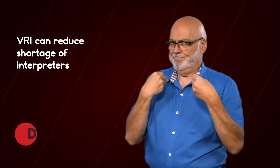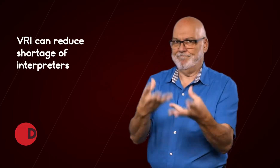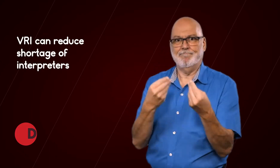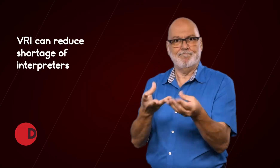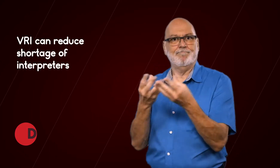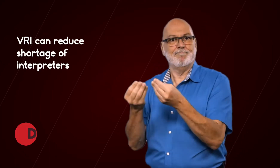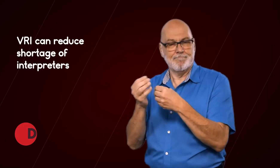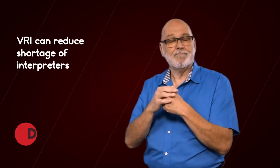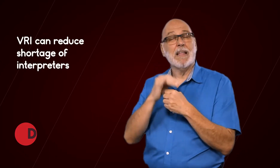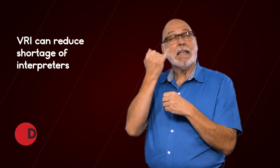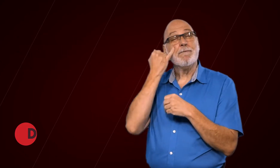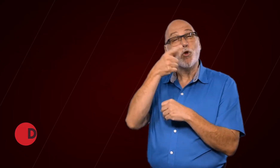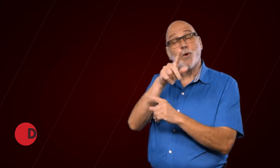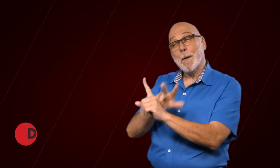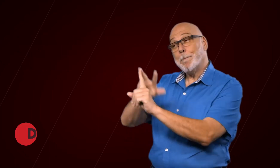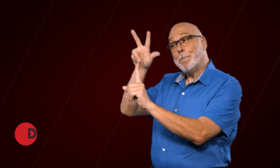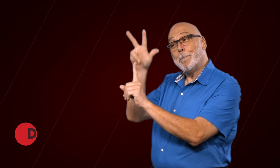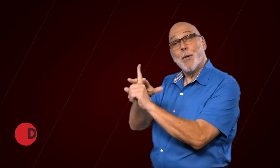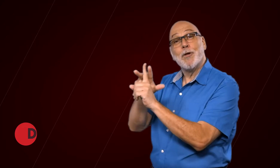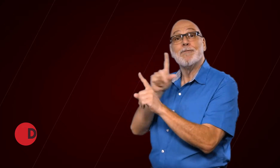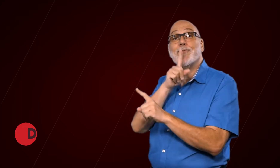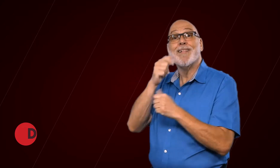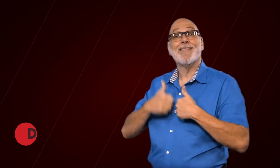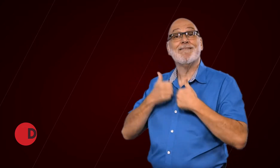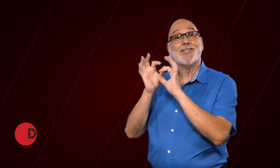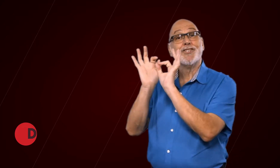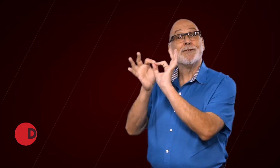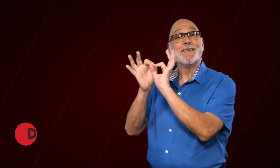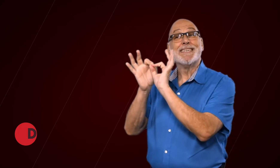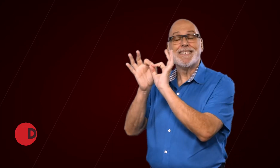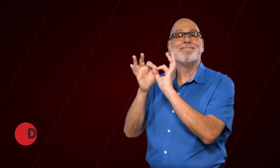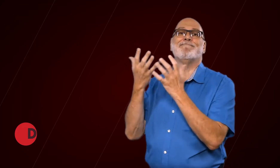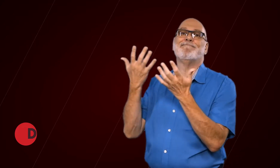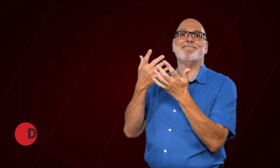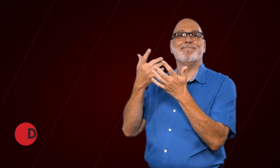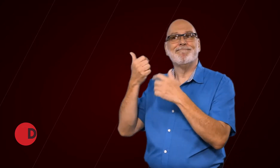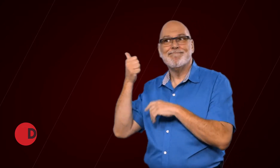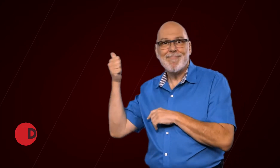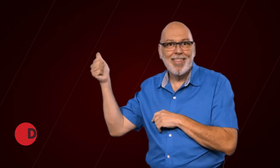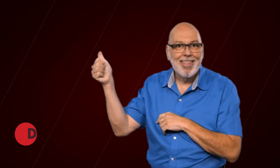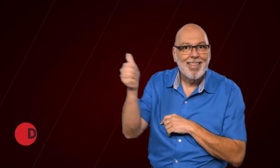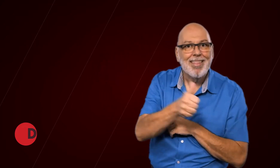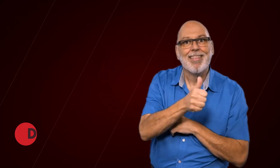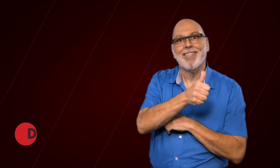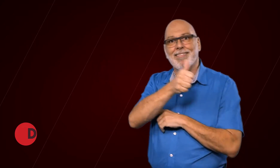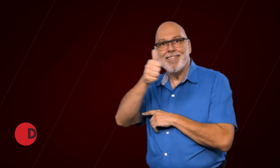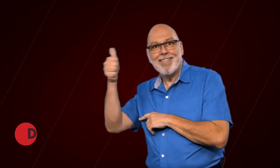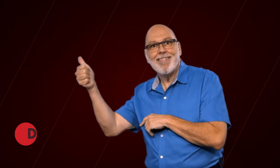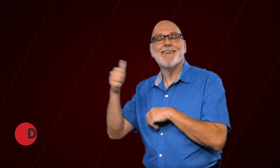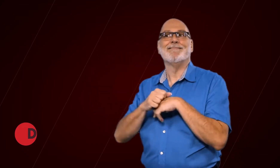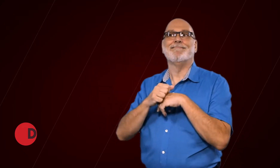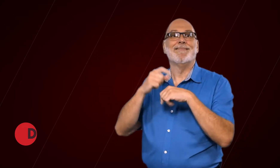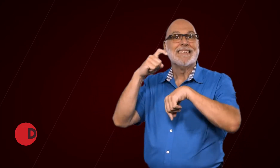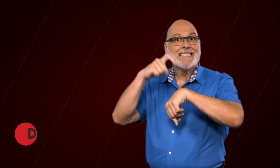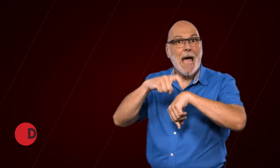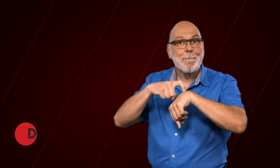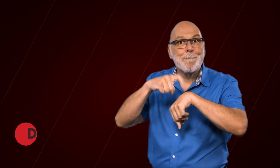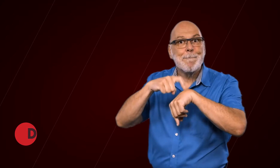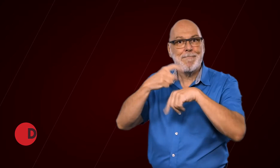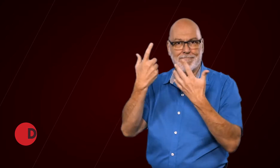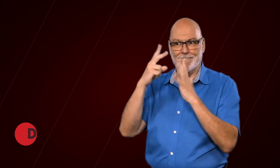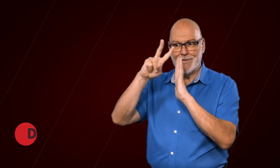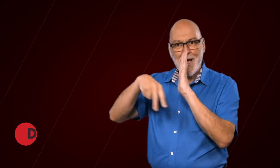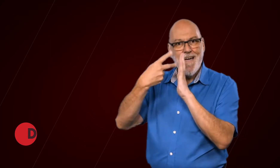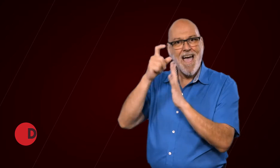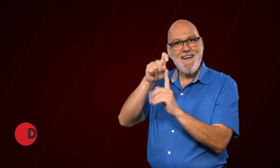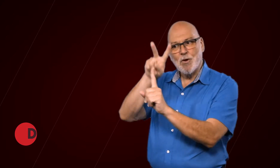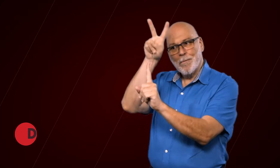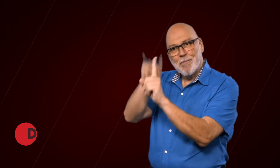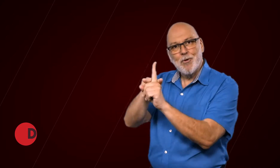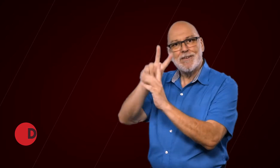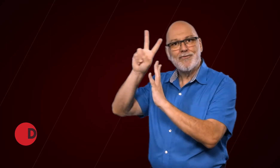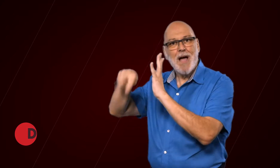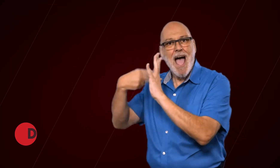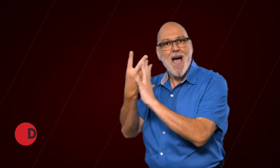instead of having to book an interpreter for a minimum of two hours for an appointment